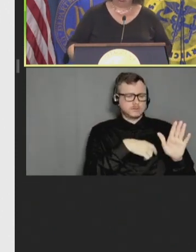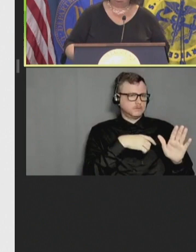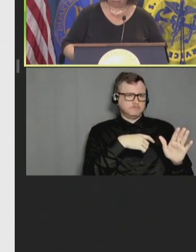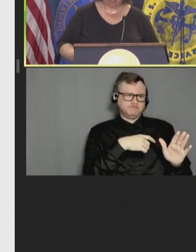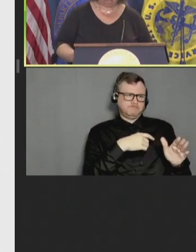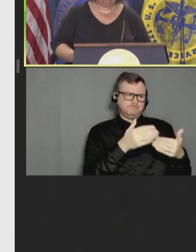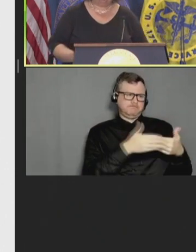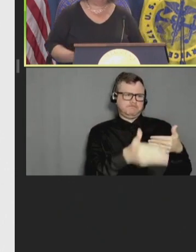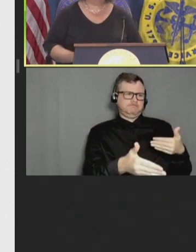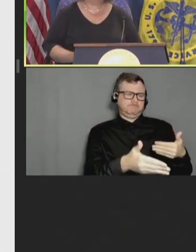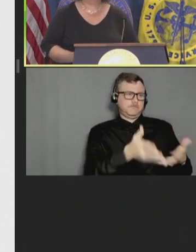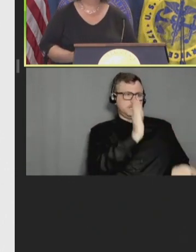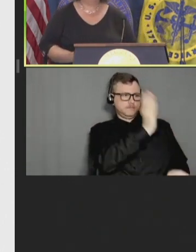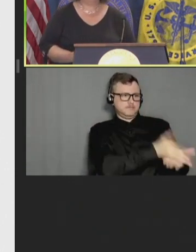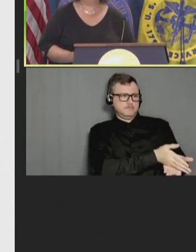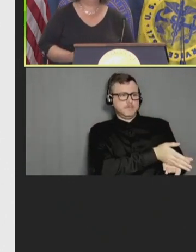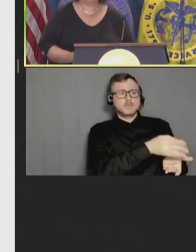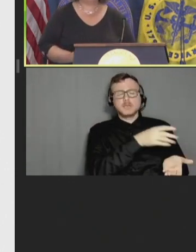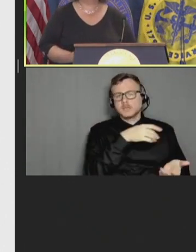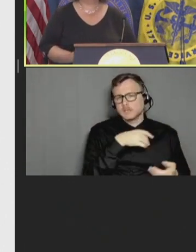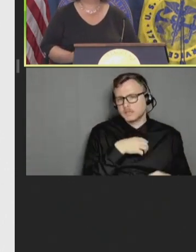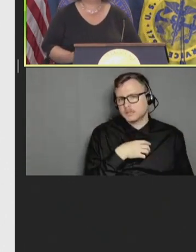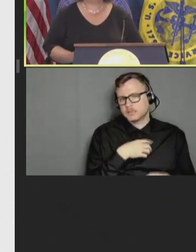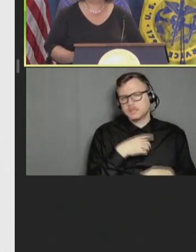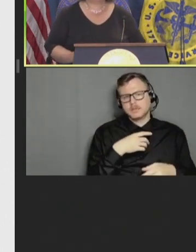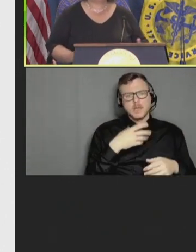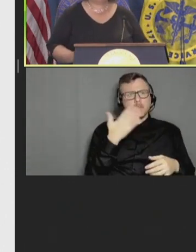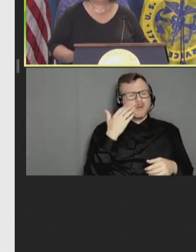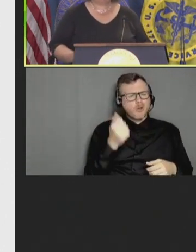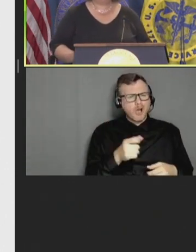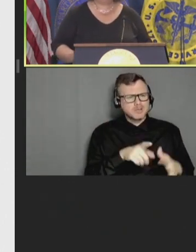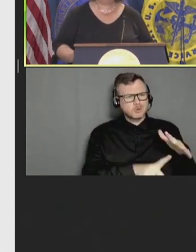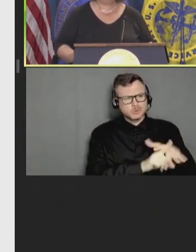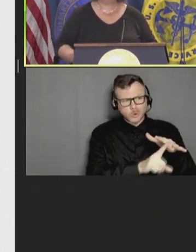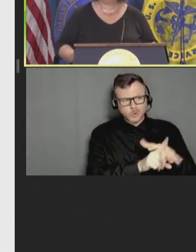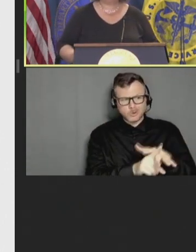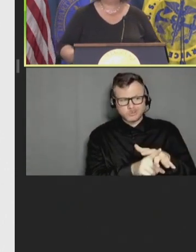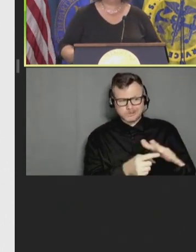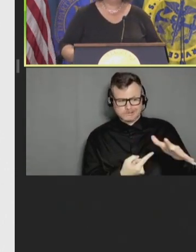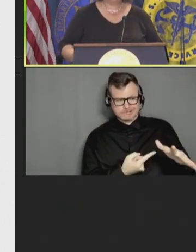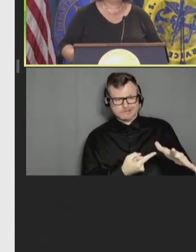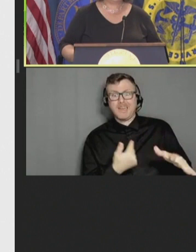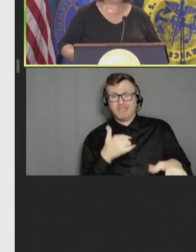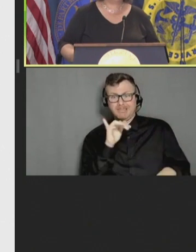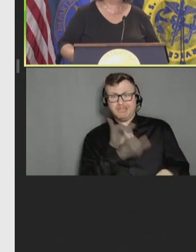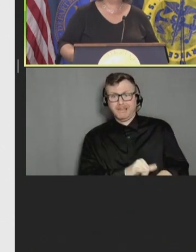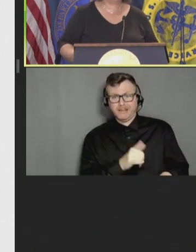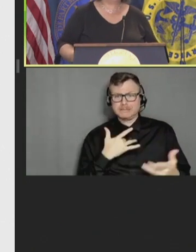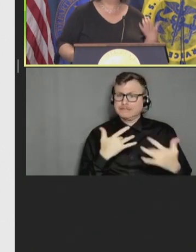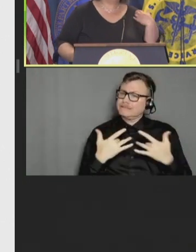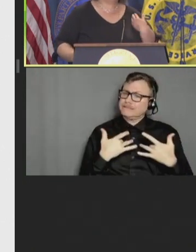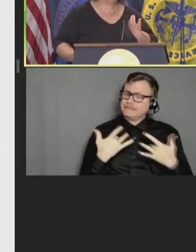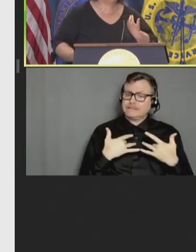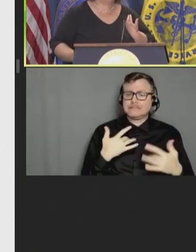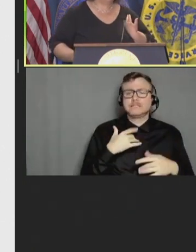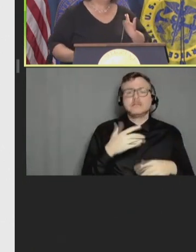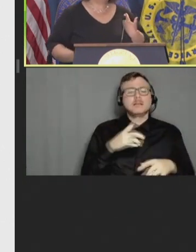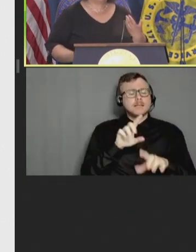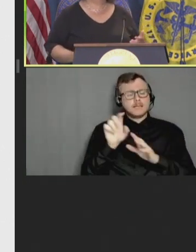But the fact that they're even entering discussion is concerning, obviously. So, it's something state health departments and our membership are spending a lot of